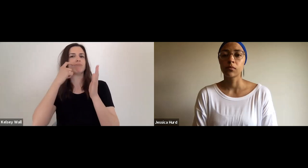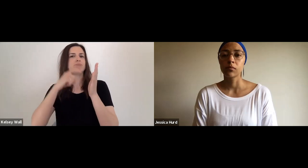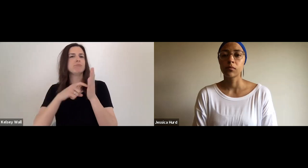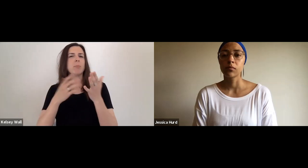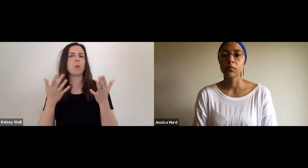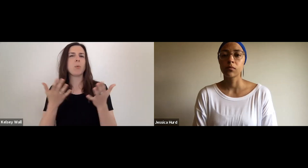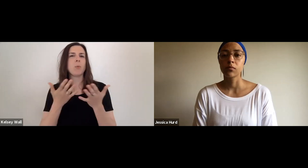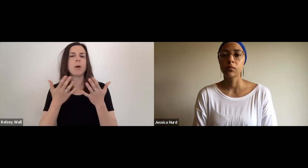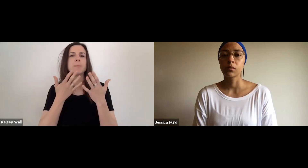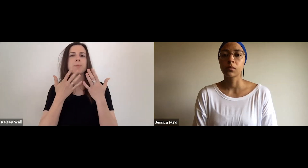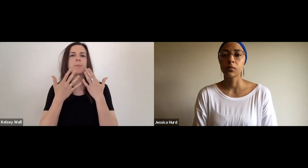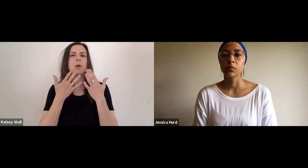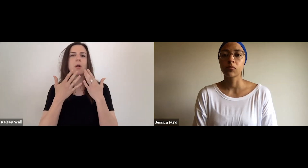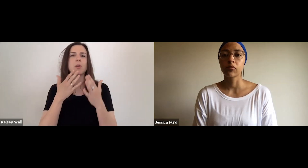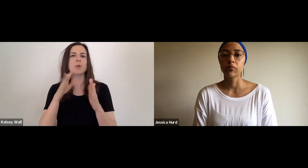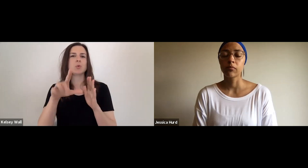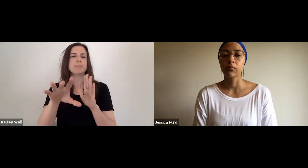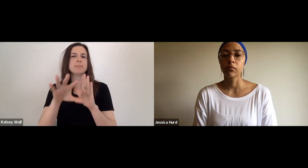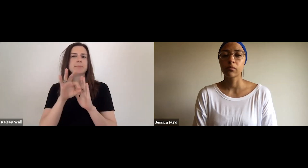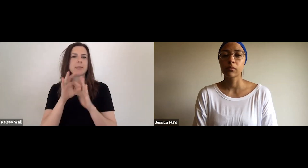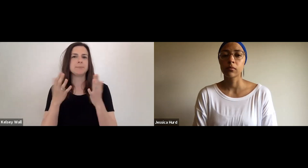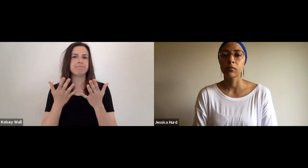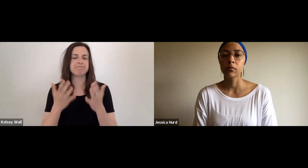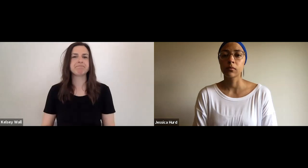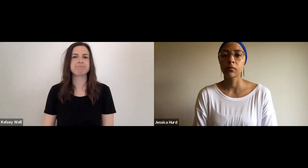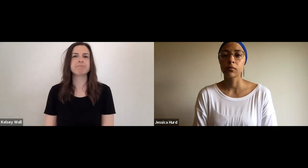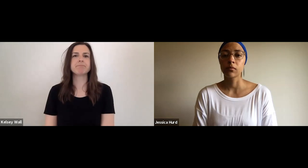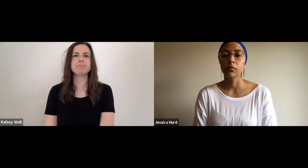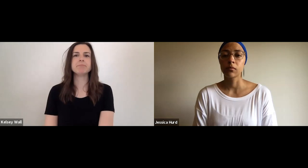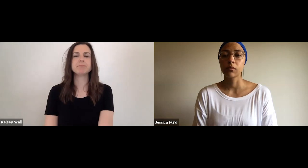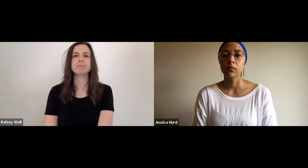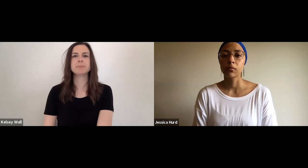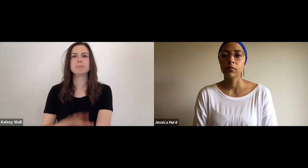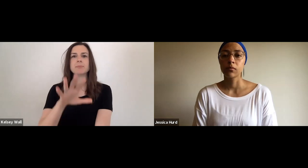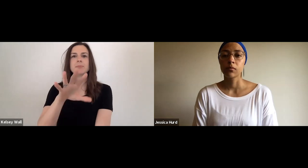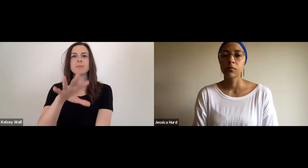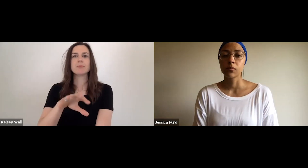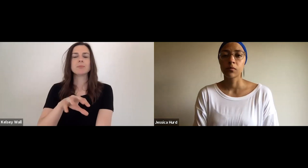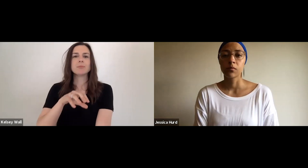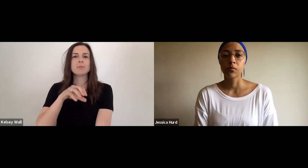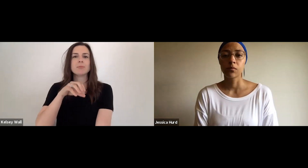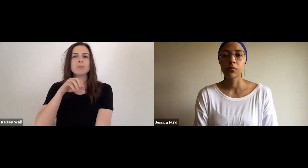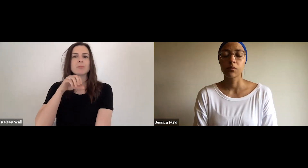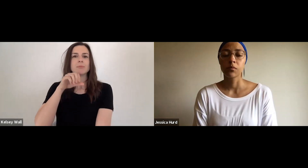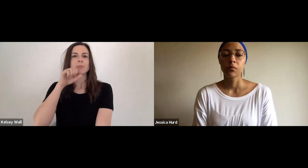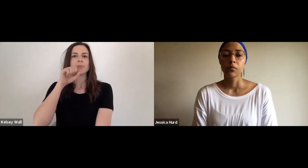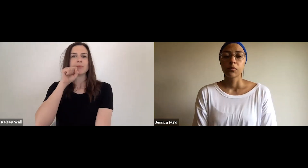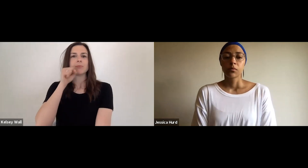That comfortable feeling. What did you notice? What color did you feel was your favorite?